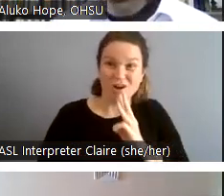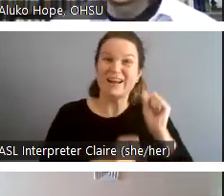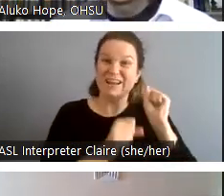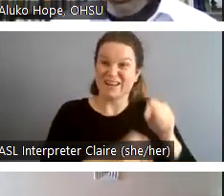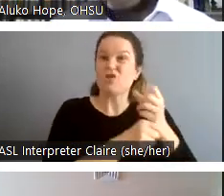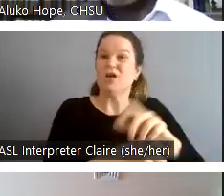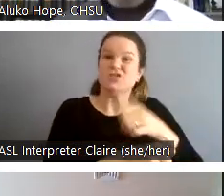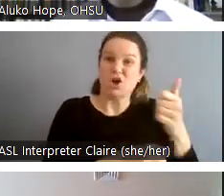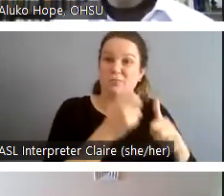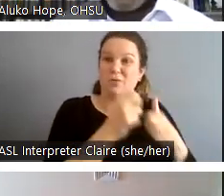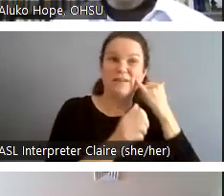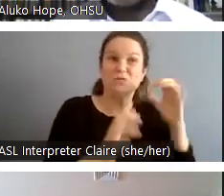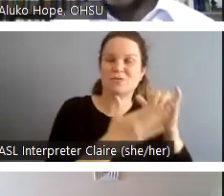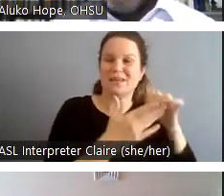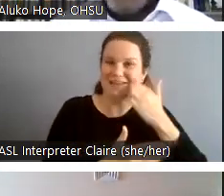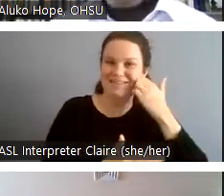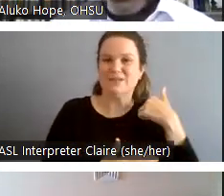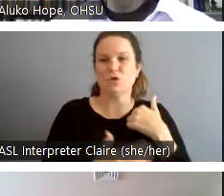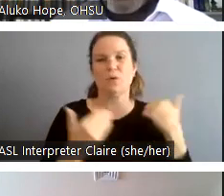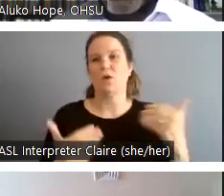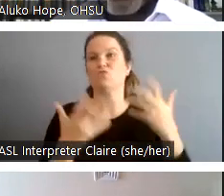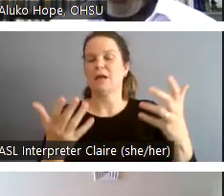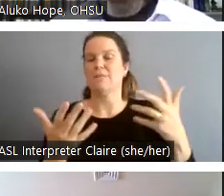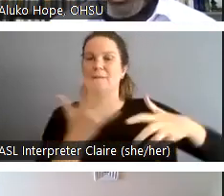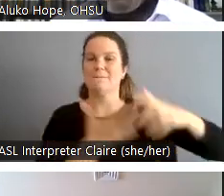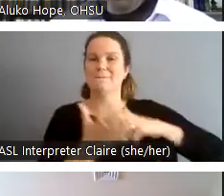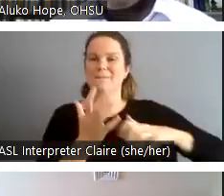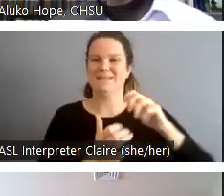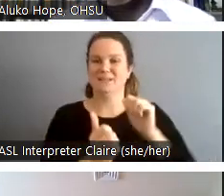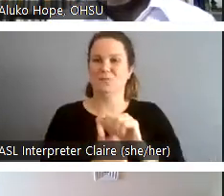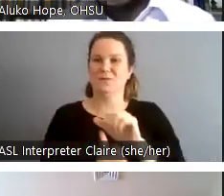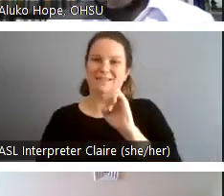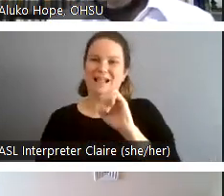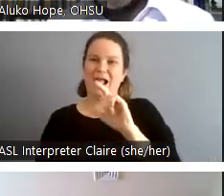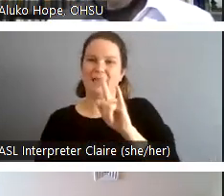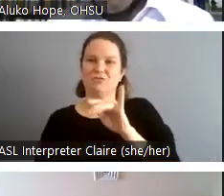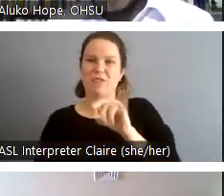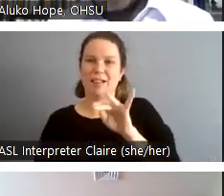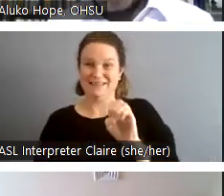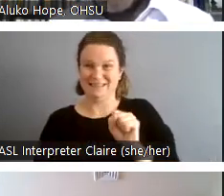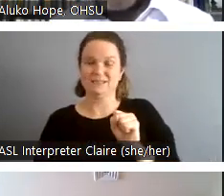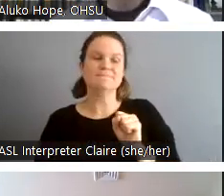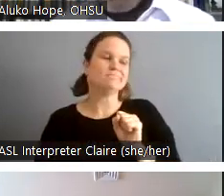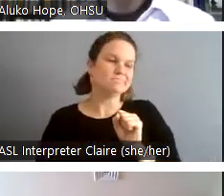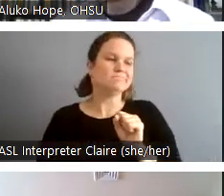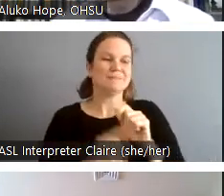consistently. And so, sometimes we just recommend mixing it in with a fair bit of electrolytes depending on your